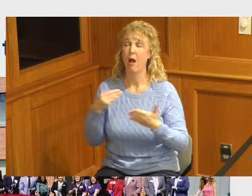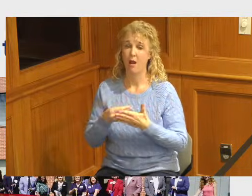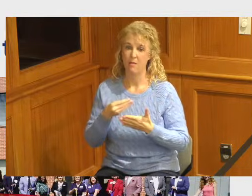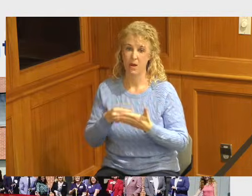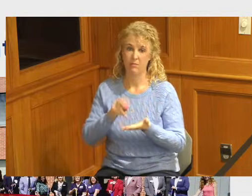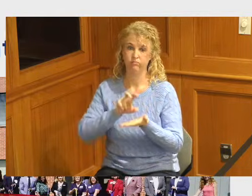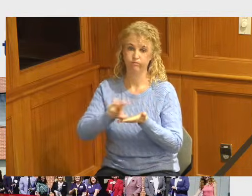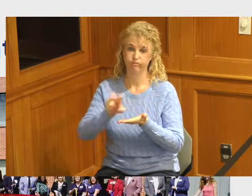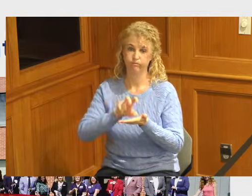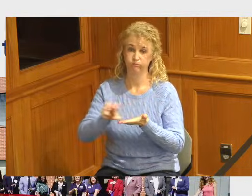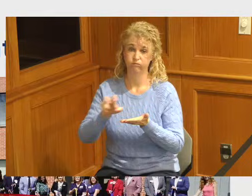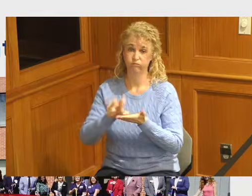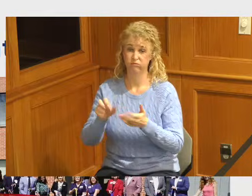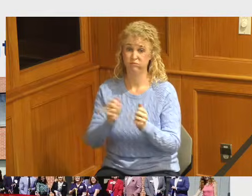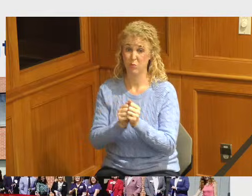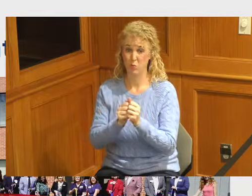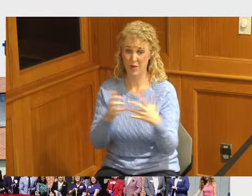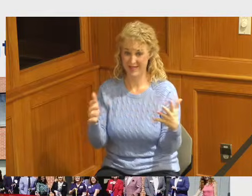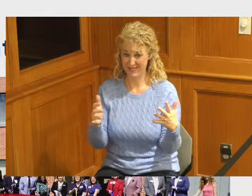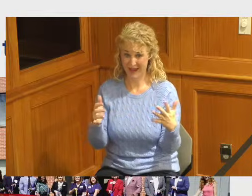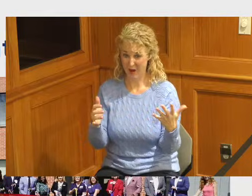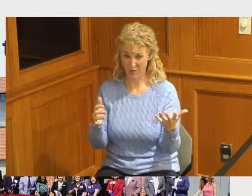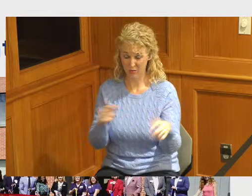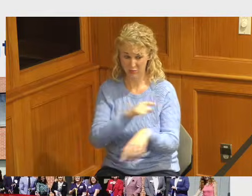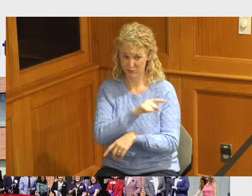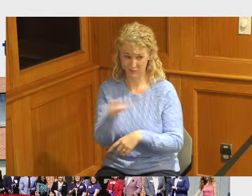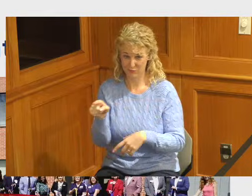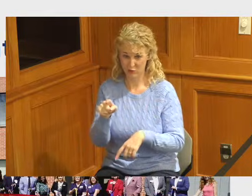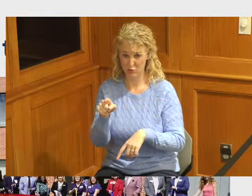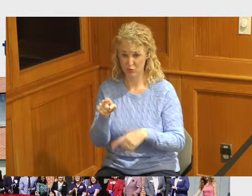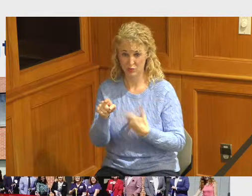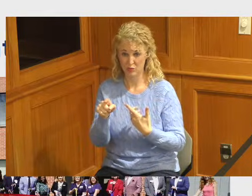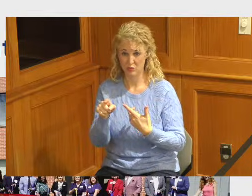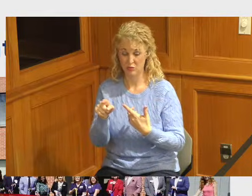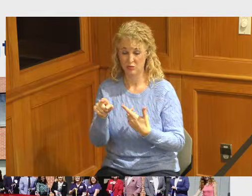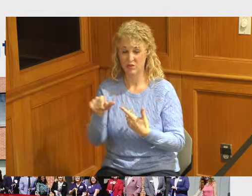it would re it would have turned into market rate housing had we not made this investment because of